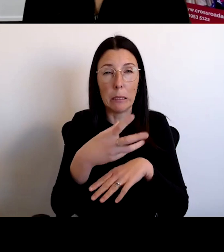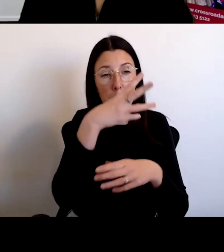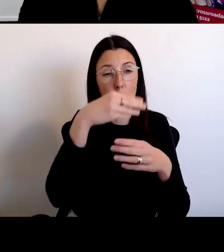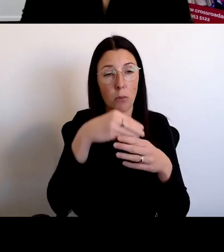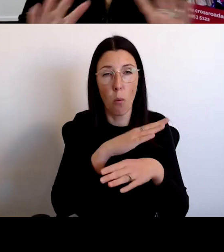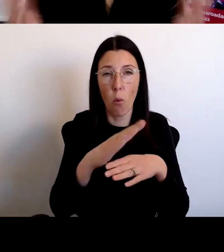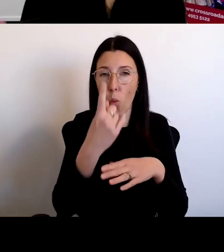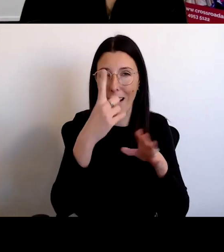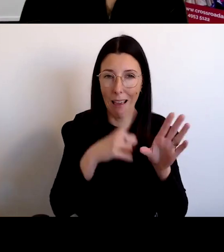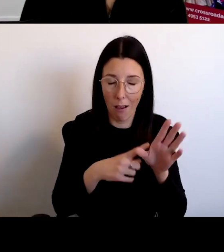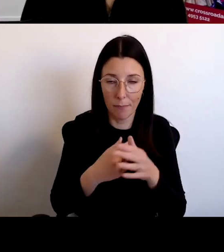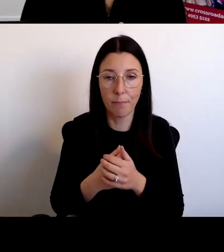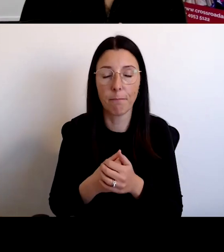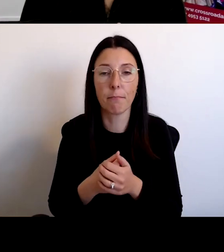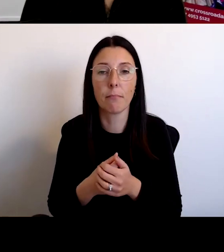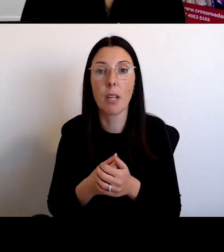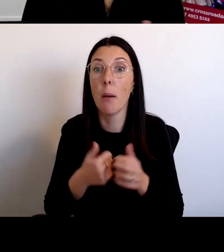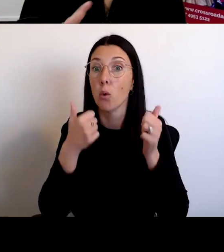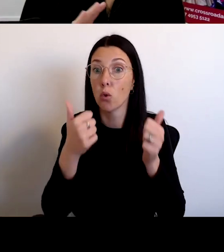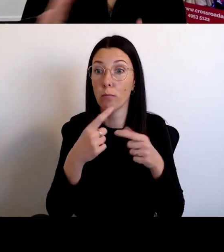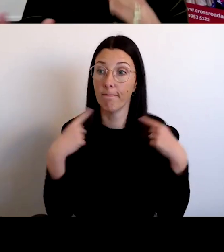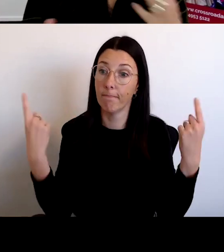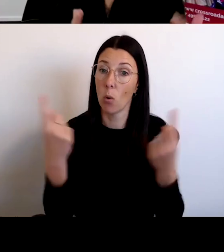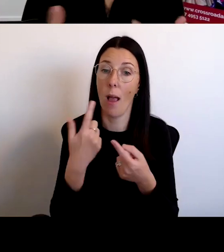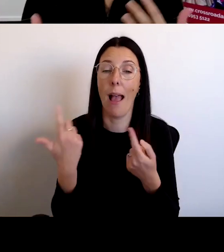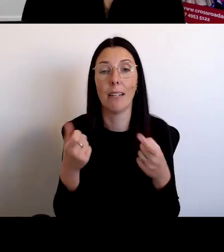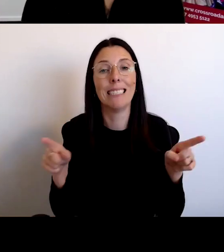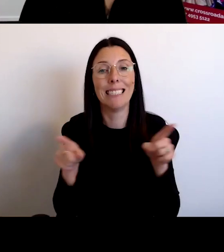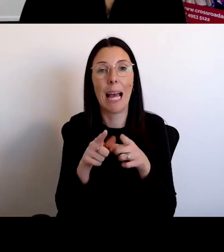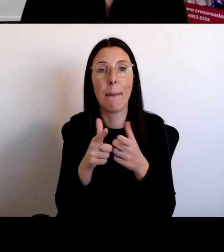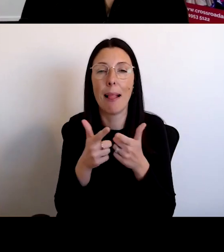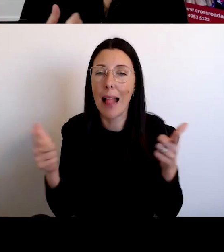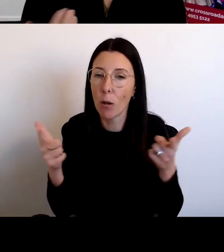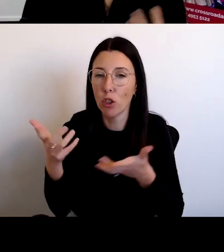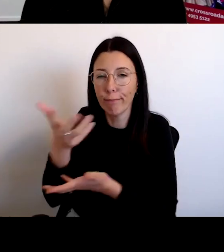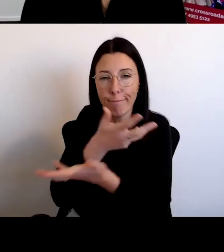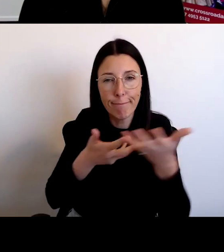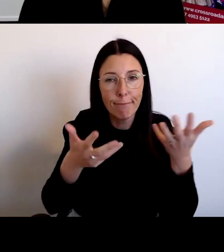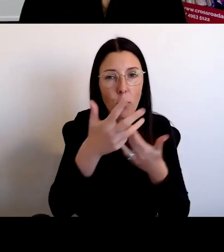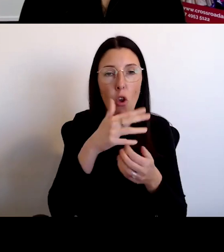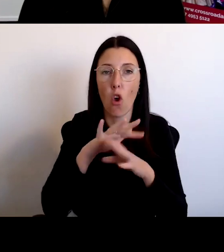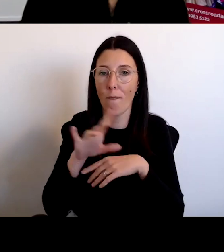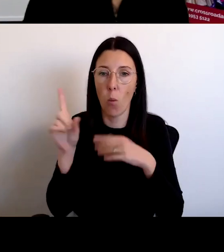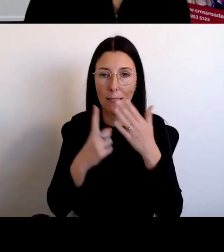all of us to have a shared language around what's happening. So going forward, if I send